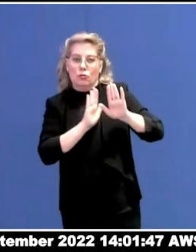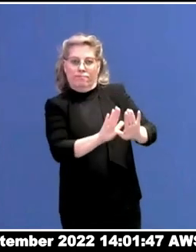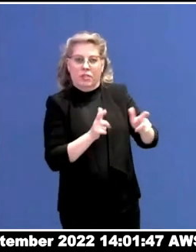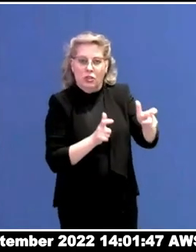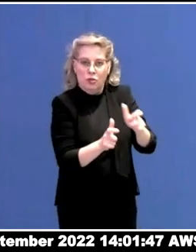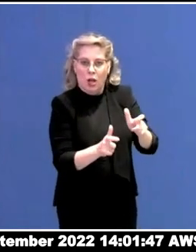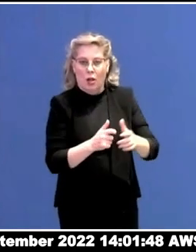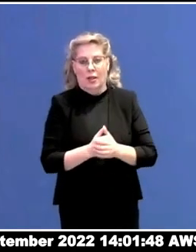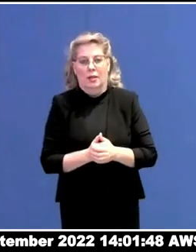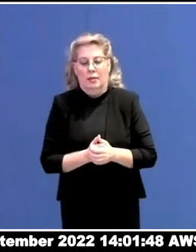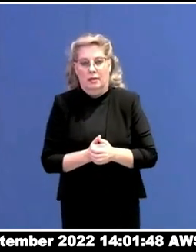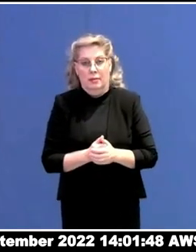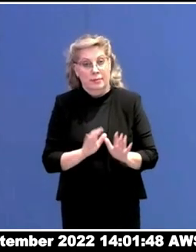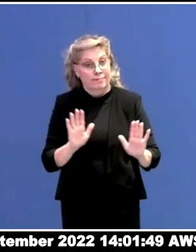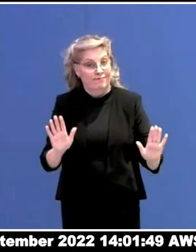If you are treated badly, you will react badly.